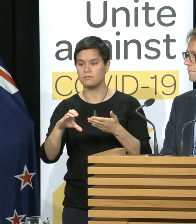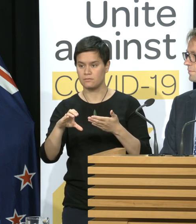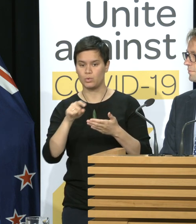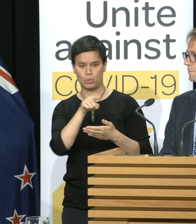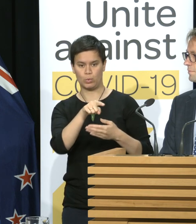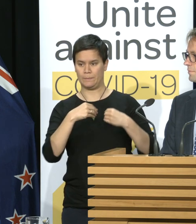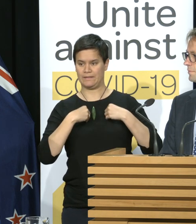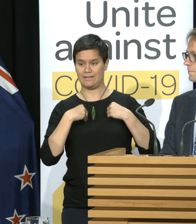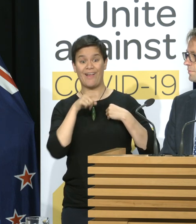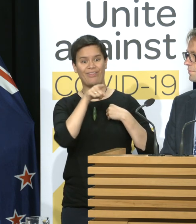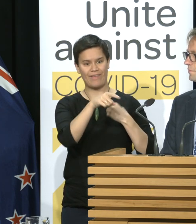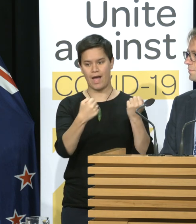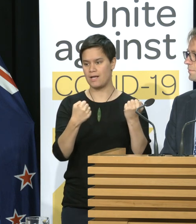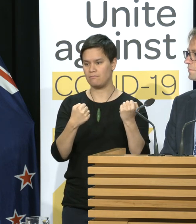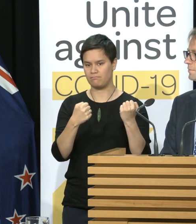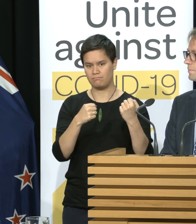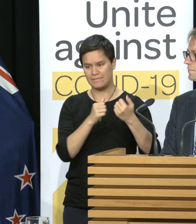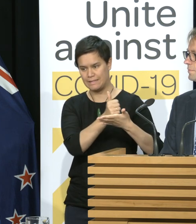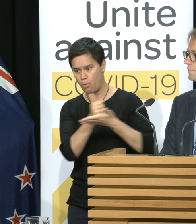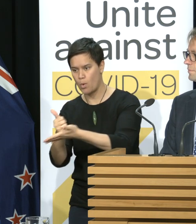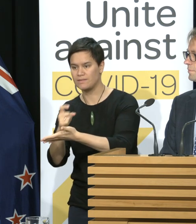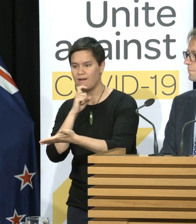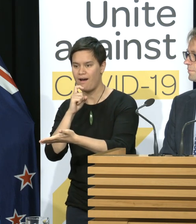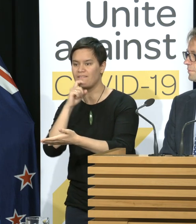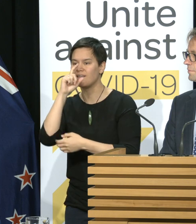to support them, to ensure their staff can isolate. And that's because we do acknowledge